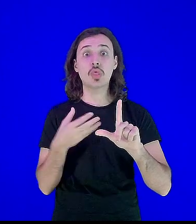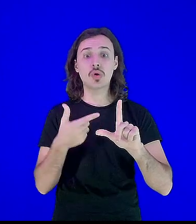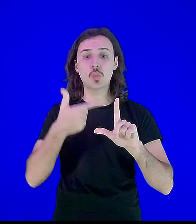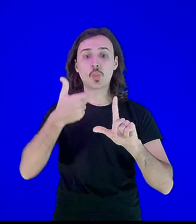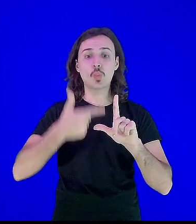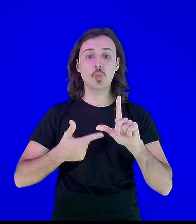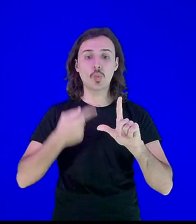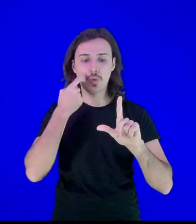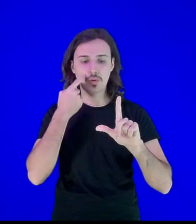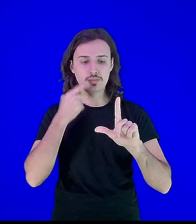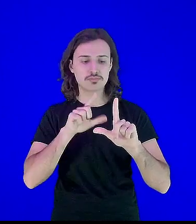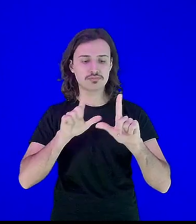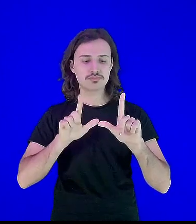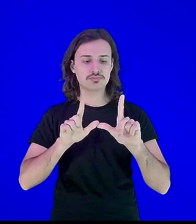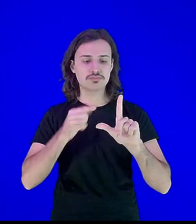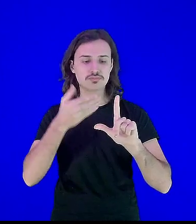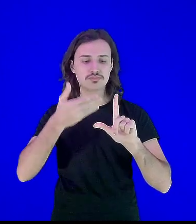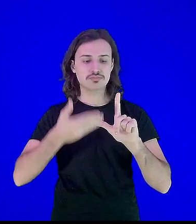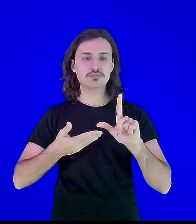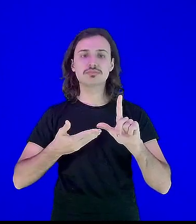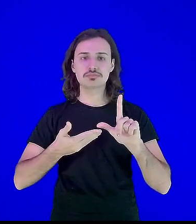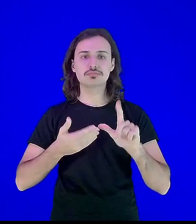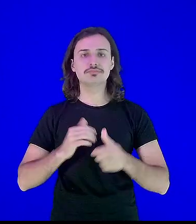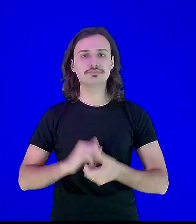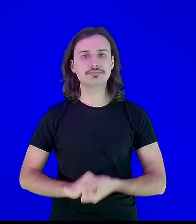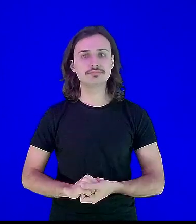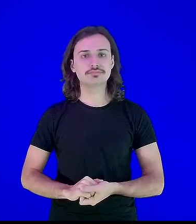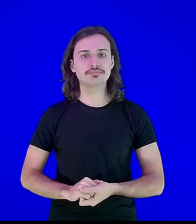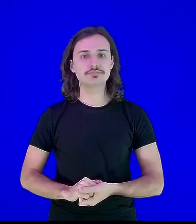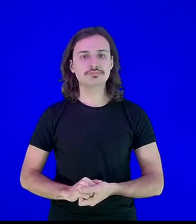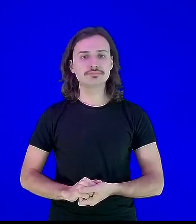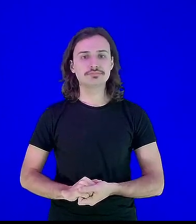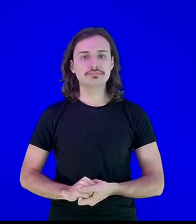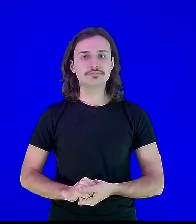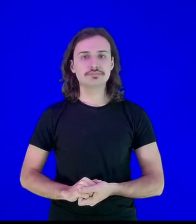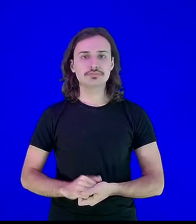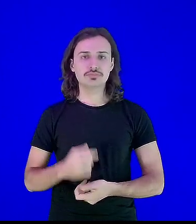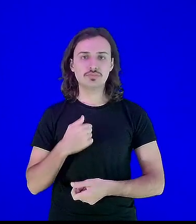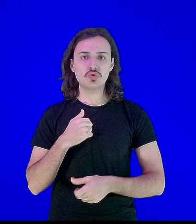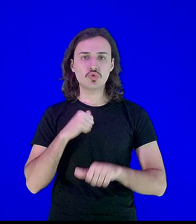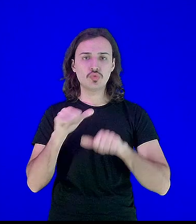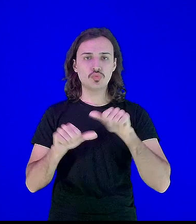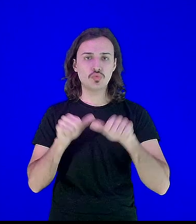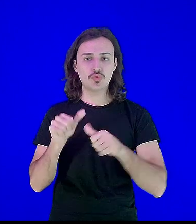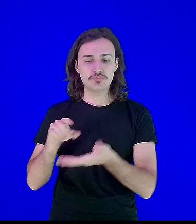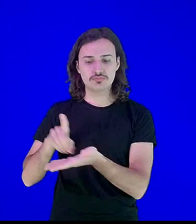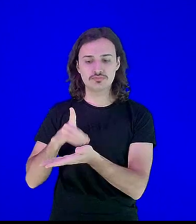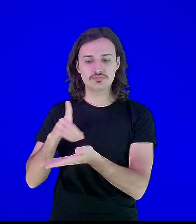so, I'm going to change the dictionary to "USA", United States